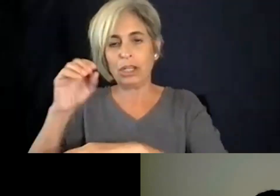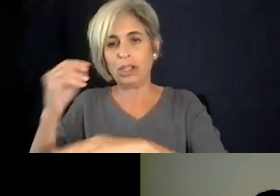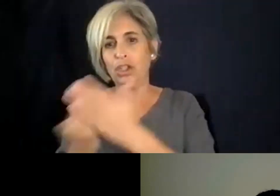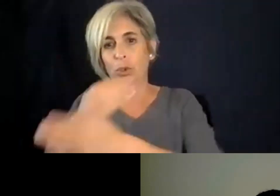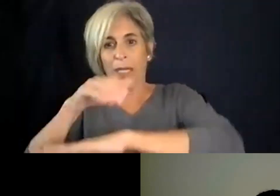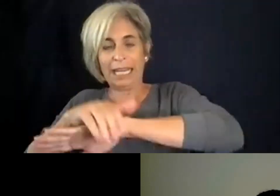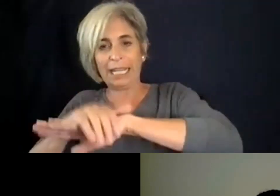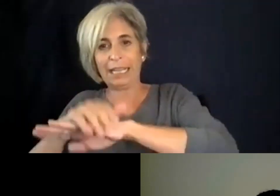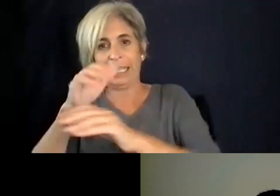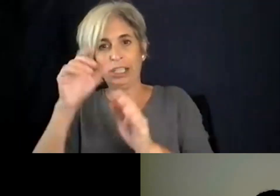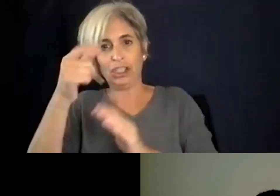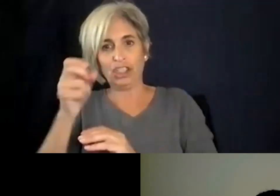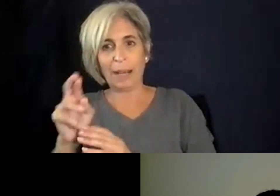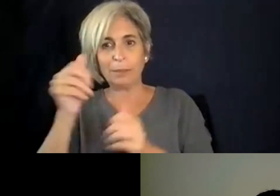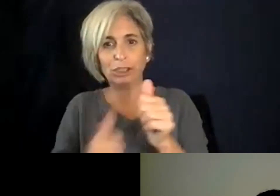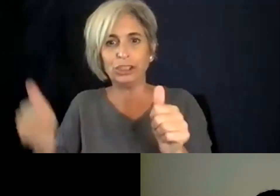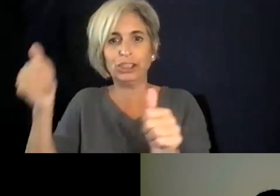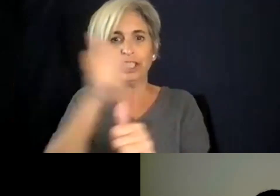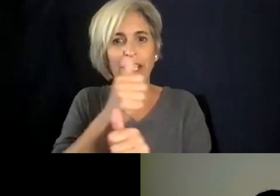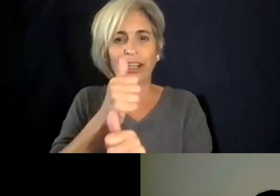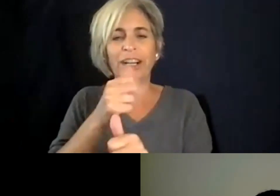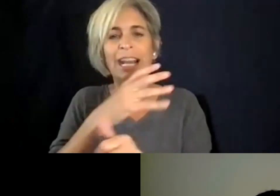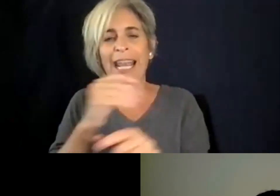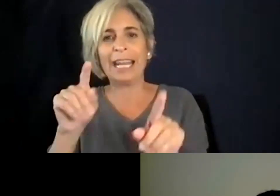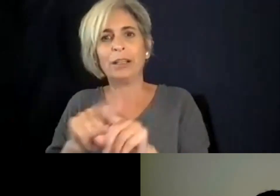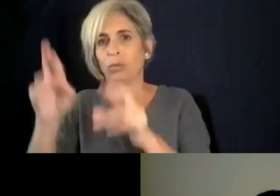America's SAP user group and is a highly regarded thought leader.